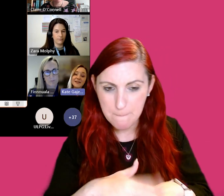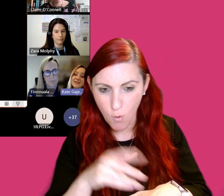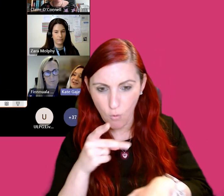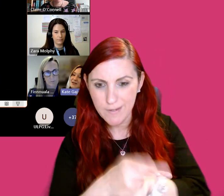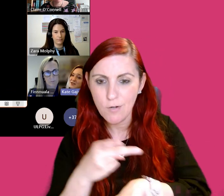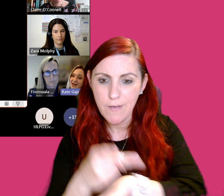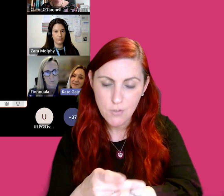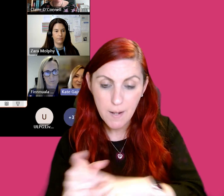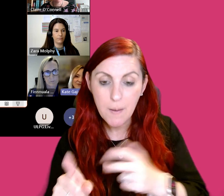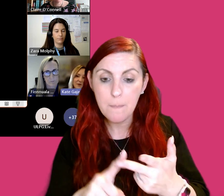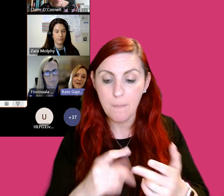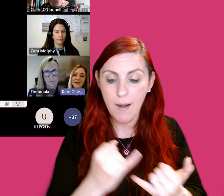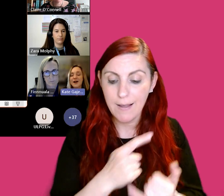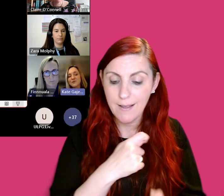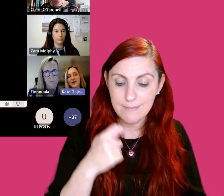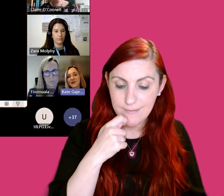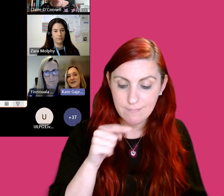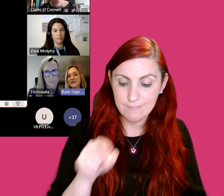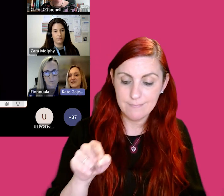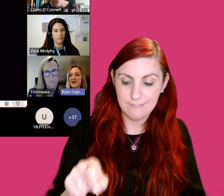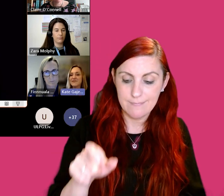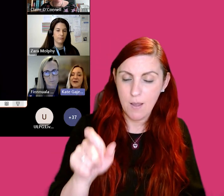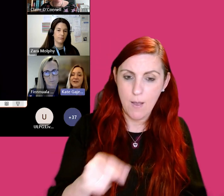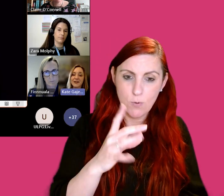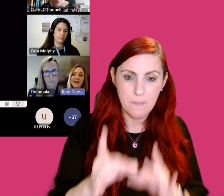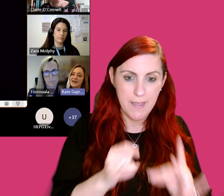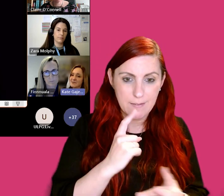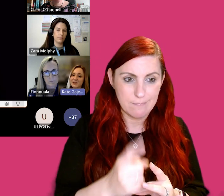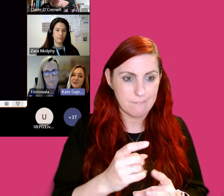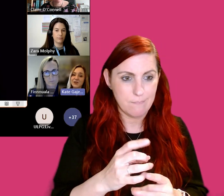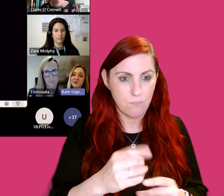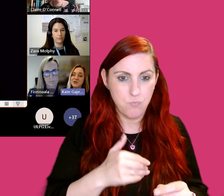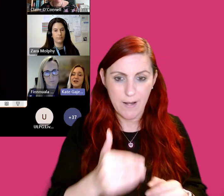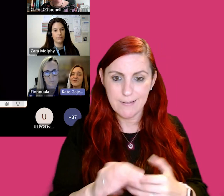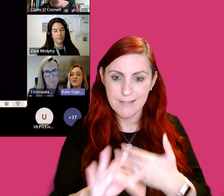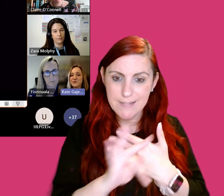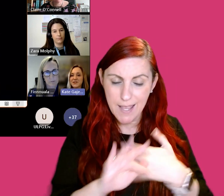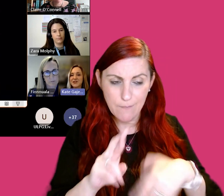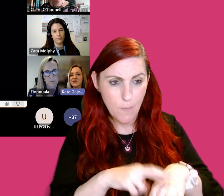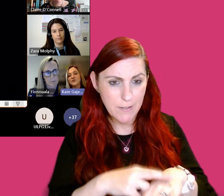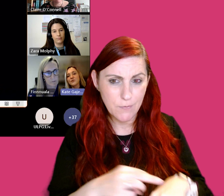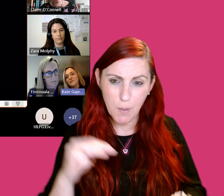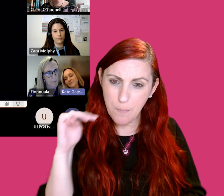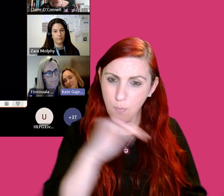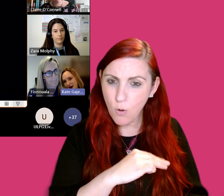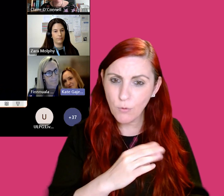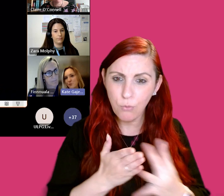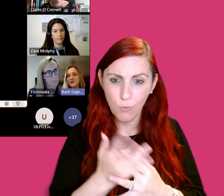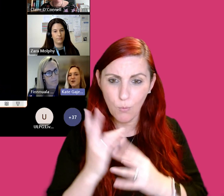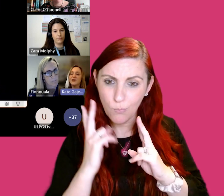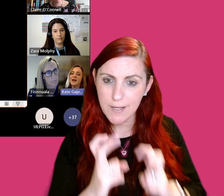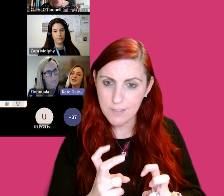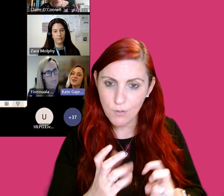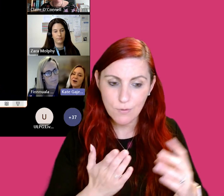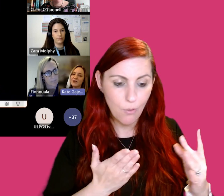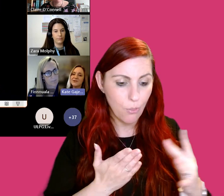then understanding what is happening with your body and how to make pregnancy safer and better it's absolutely crucial and through research and through appropriate communication knowledge